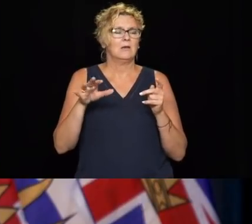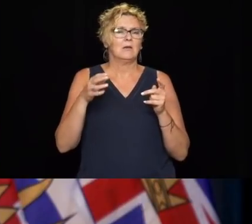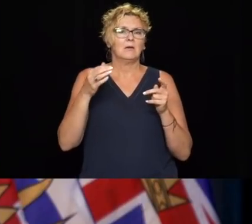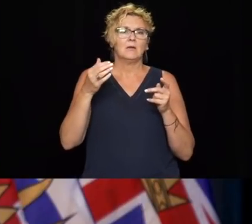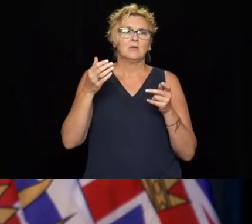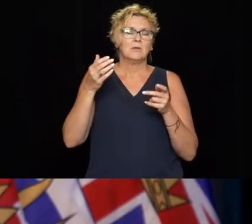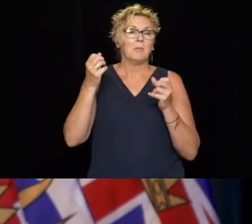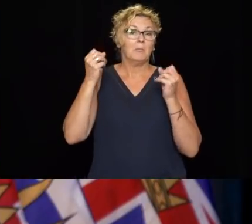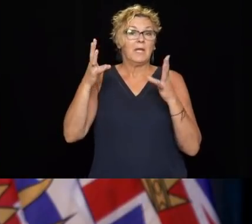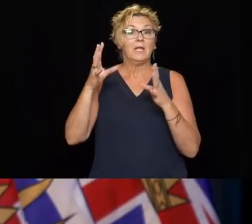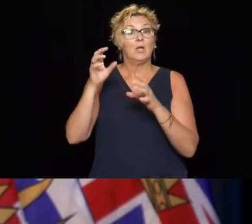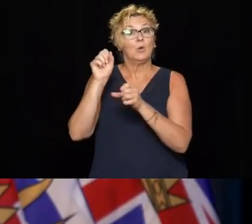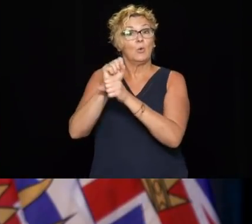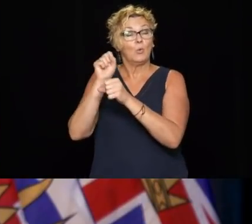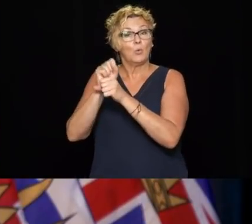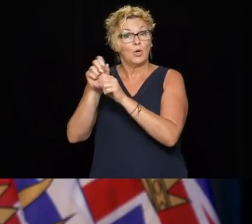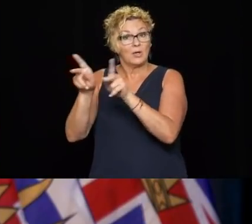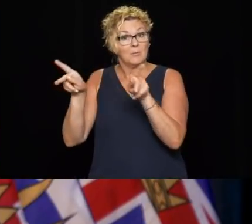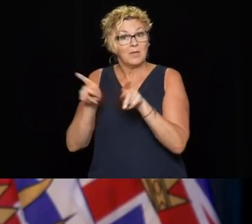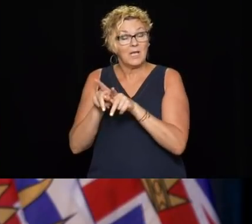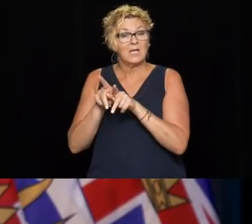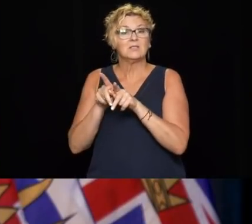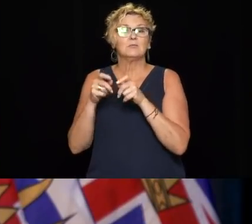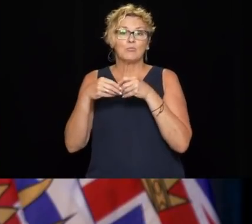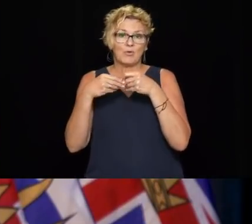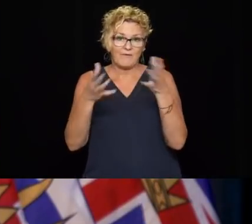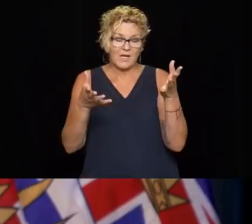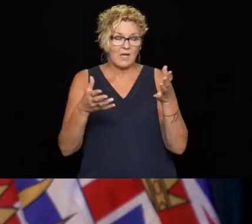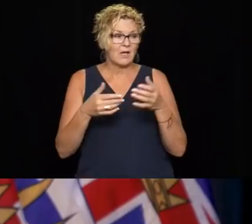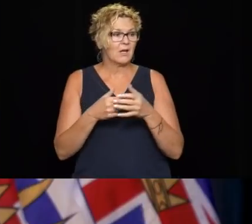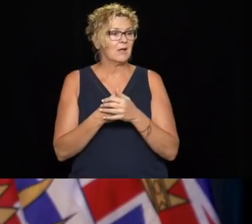it to them, we know some workplaces provided, we know